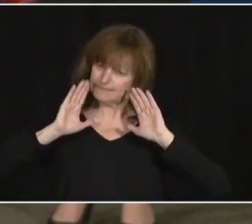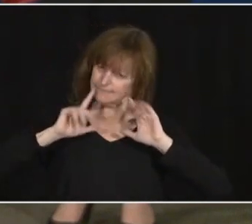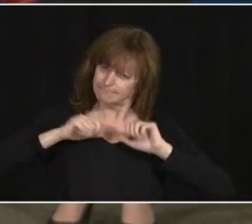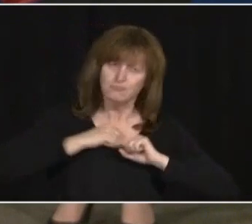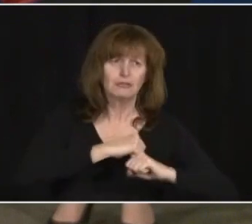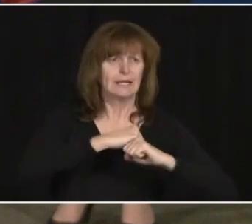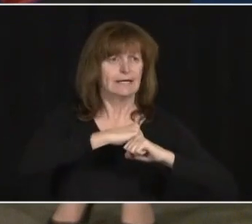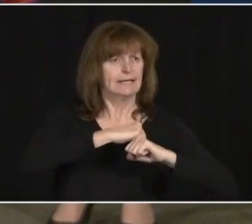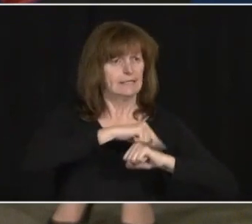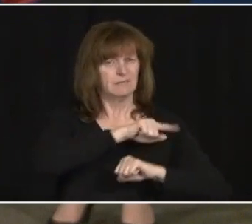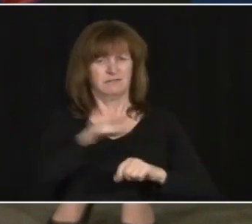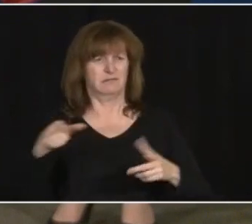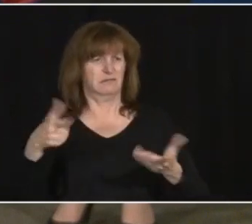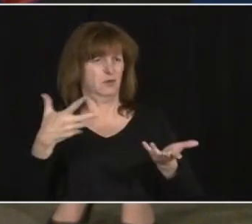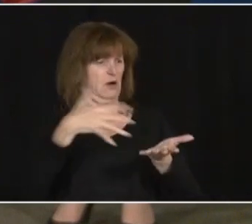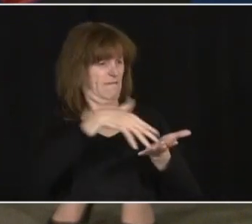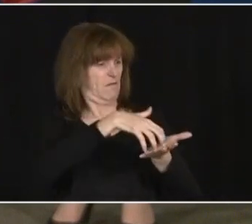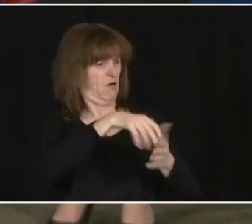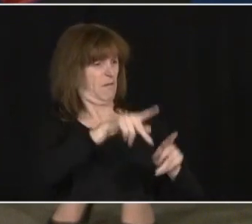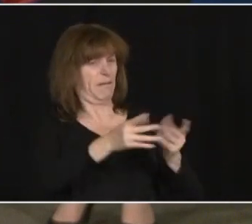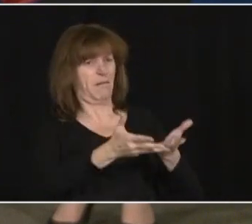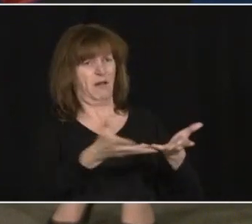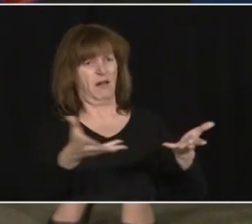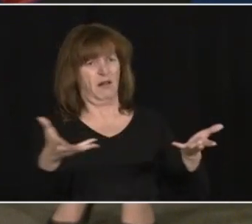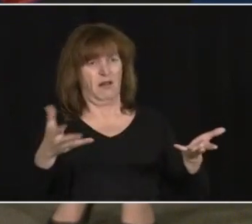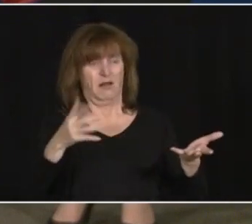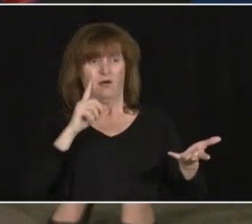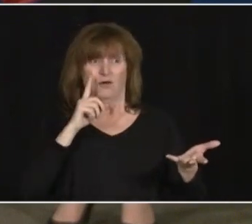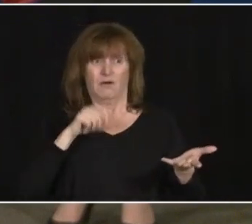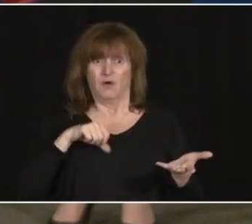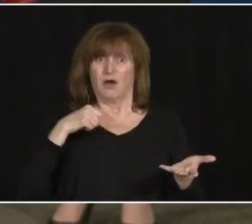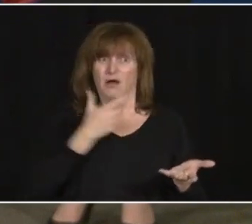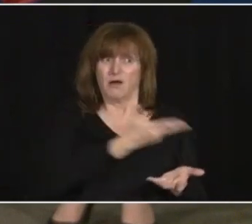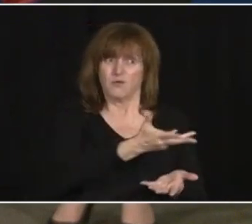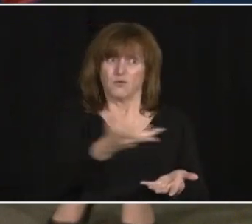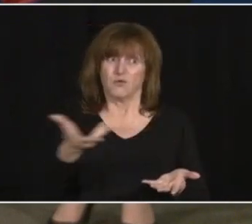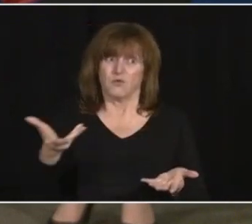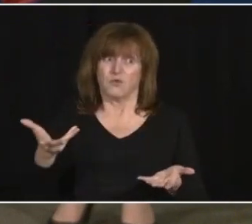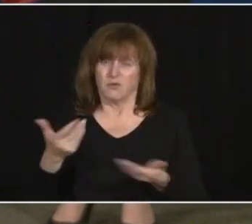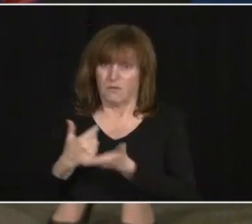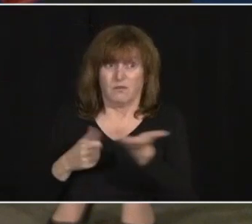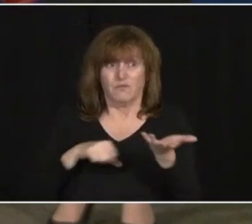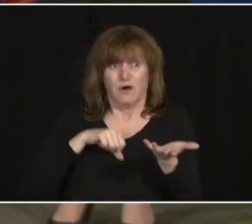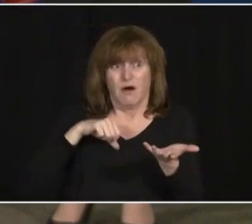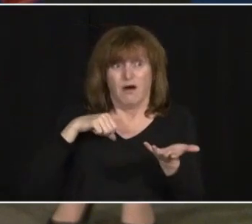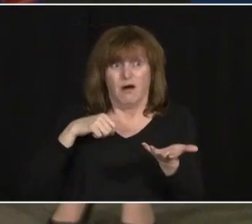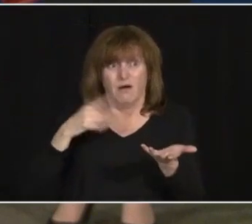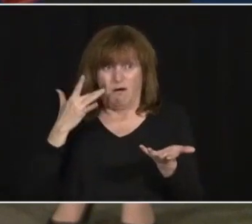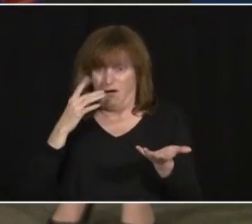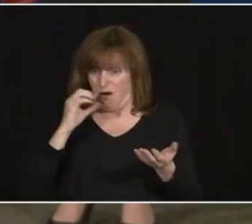We should all be proud that as a province we stopped up. We face this enemy had on.